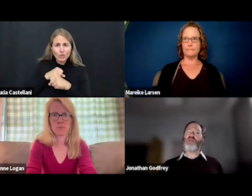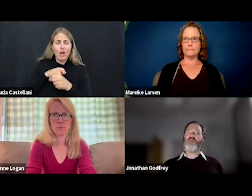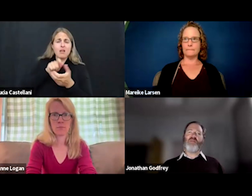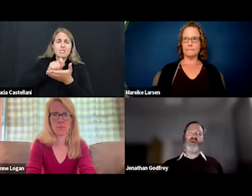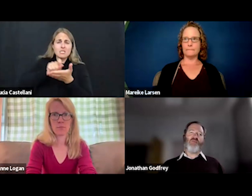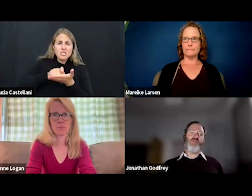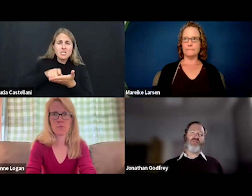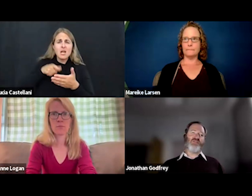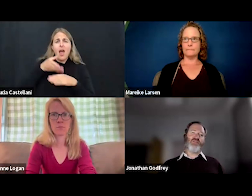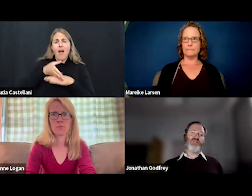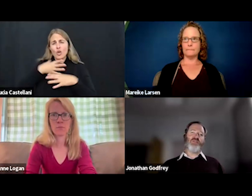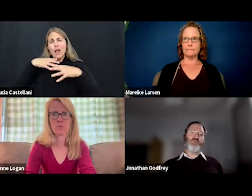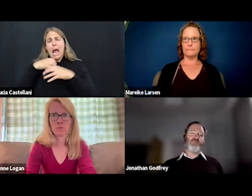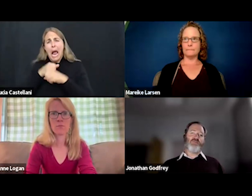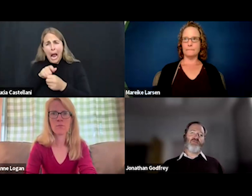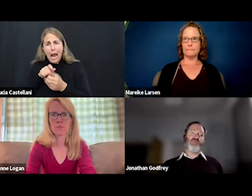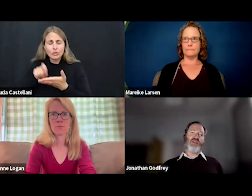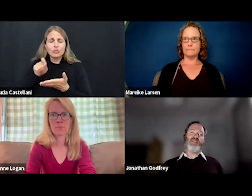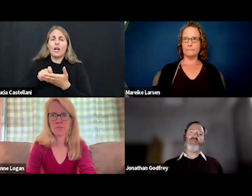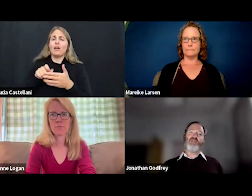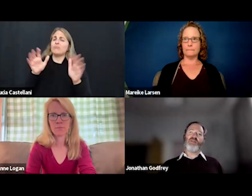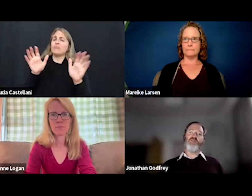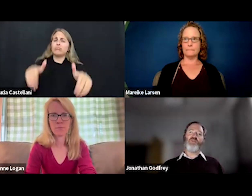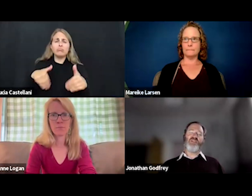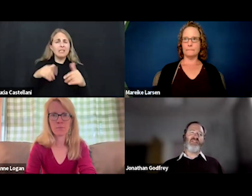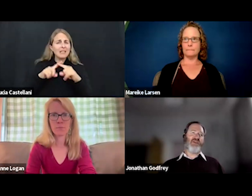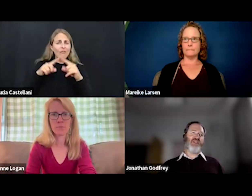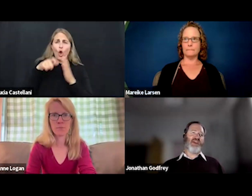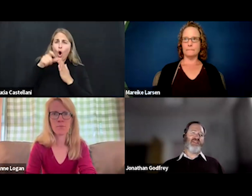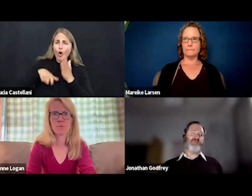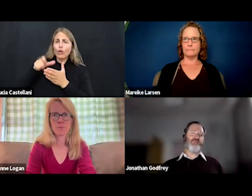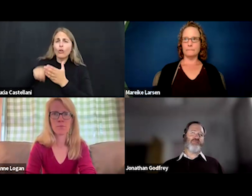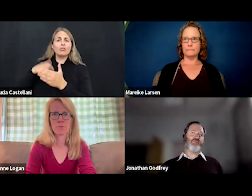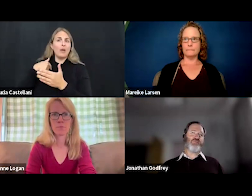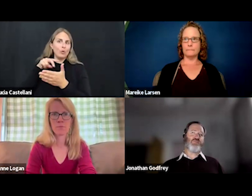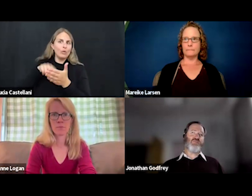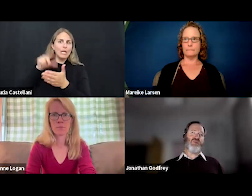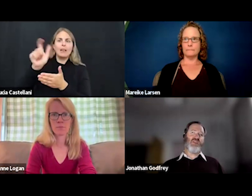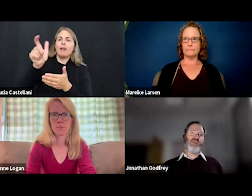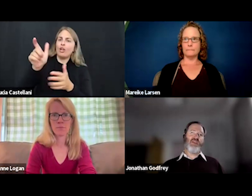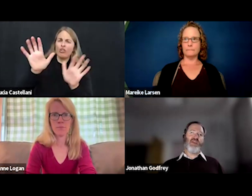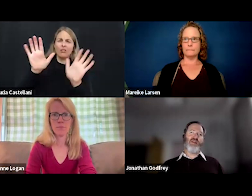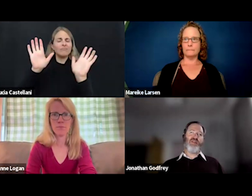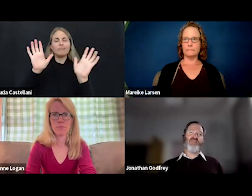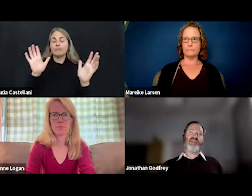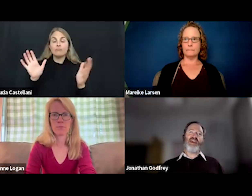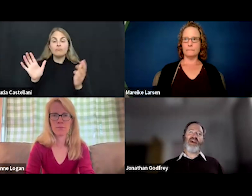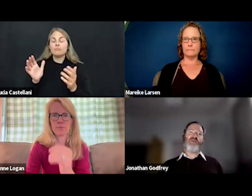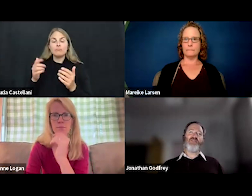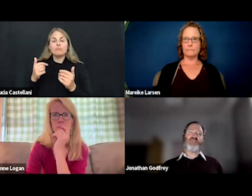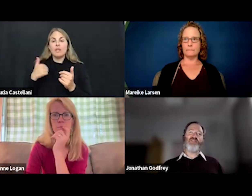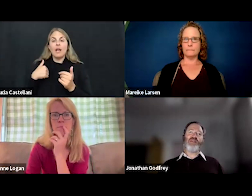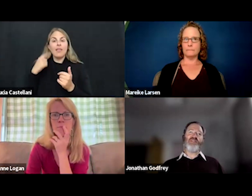that we might want to read in more detail later. When I think of the hours I spent